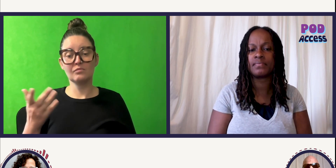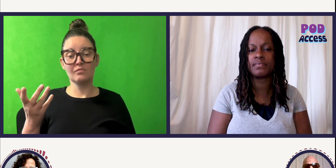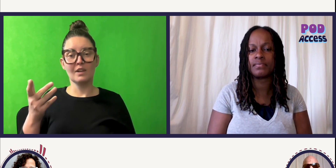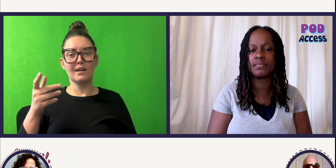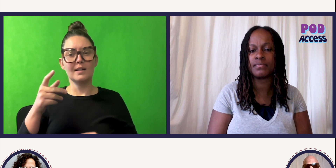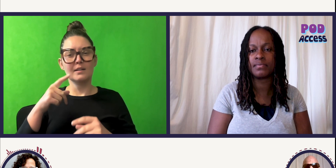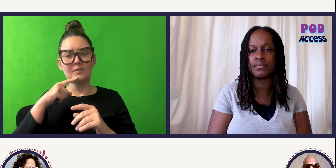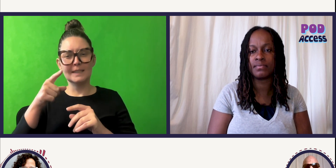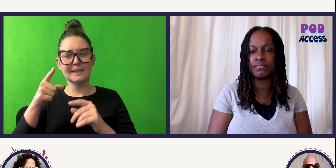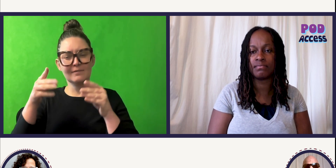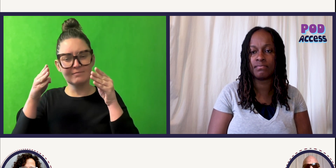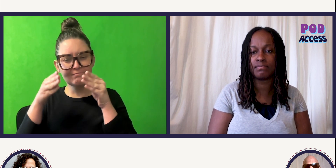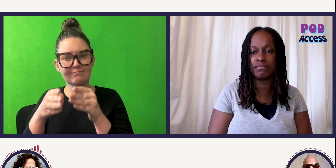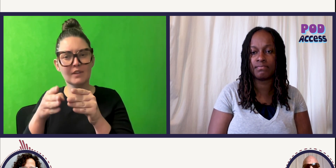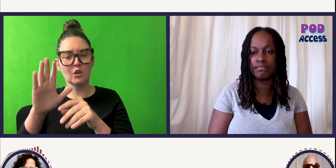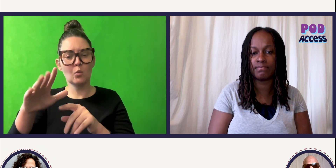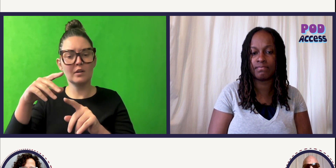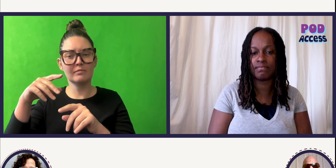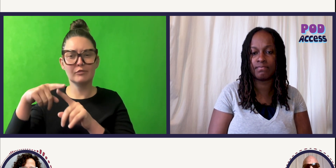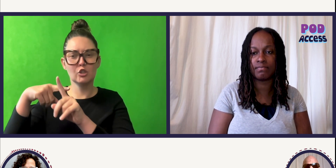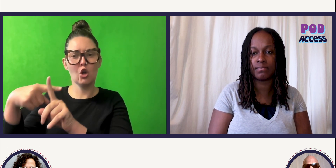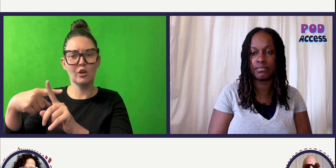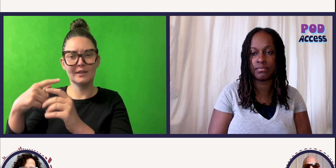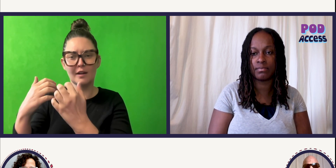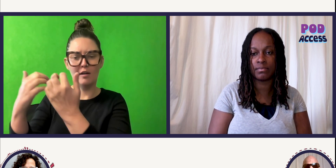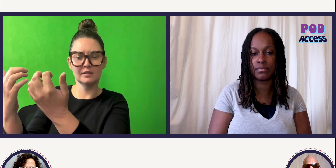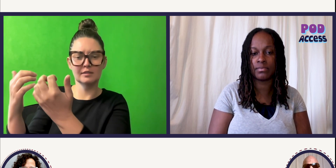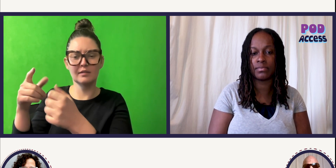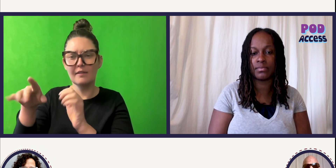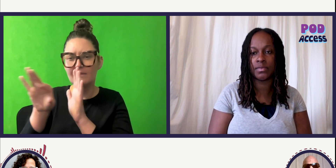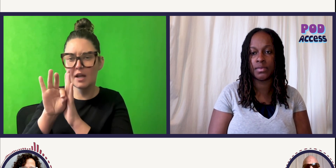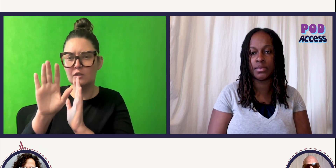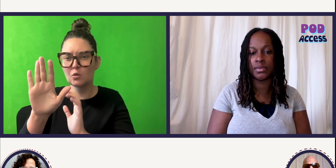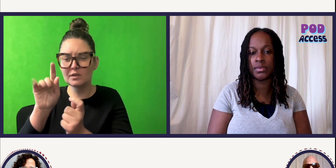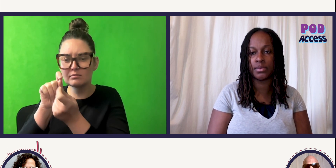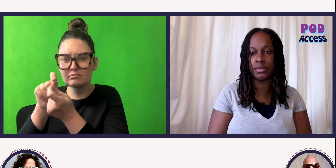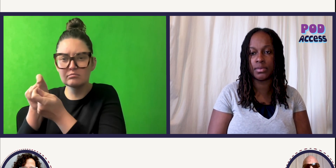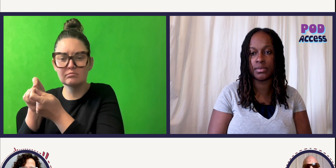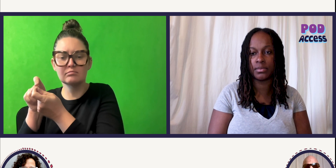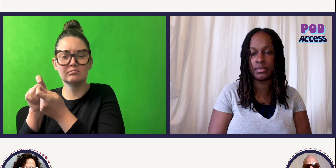Defining your target audience, finding your specific style and voice, and even helping you determine